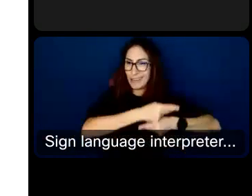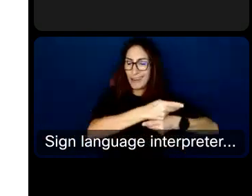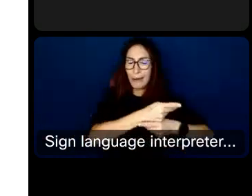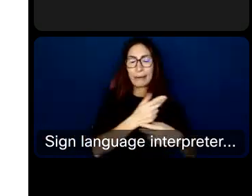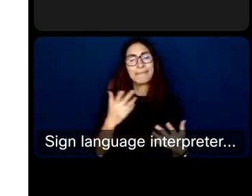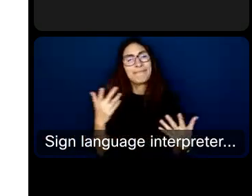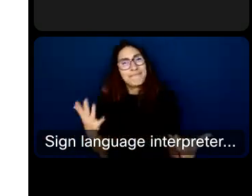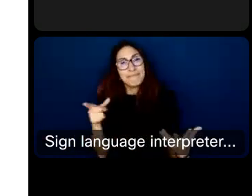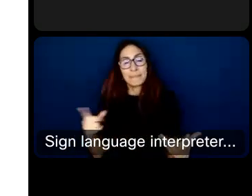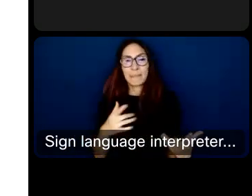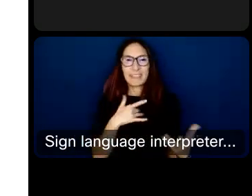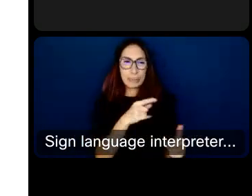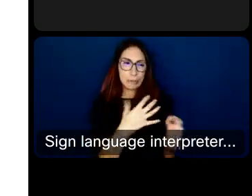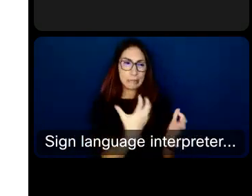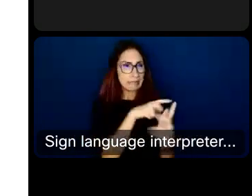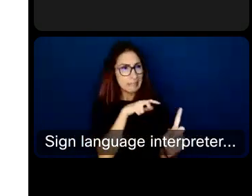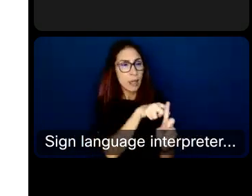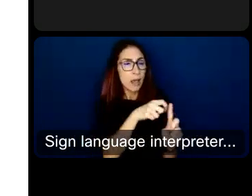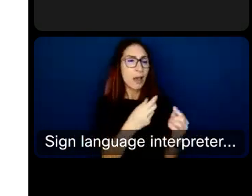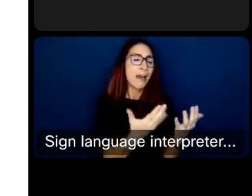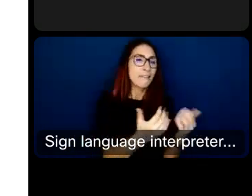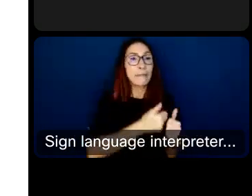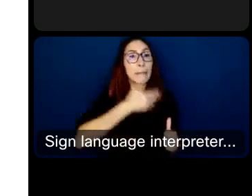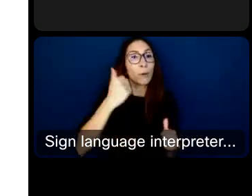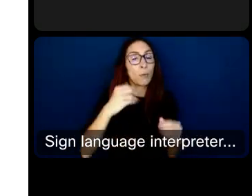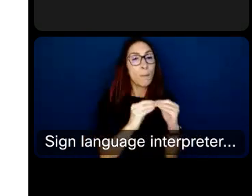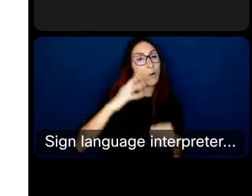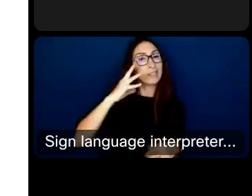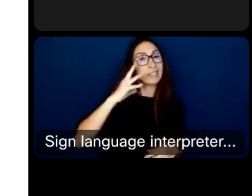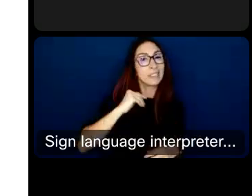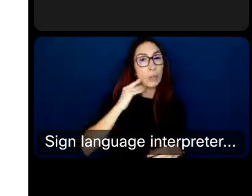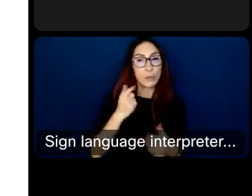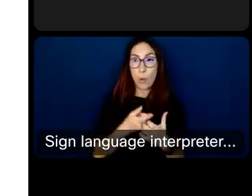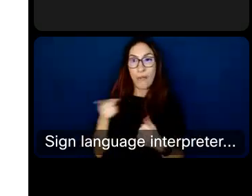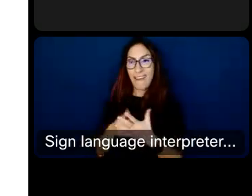experience with not having children or families that are